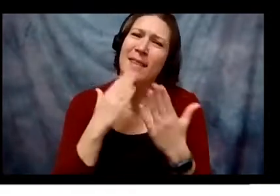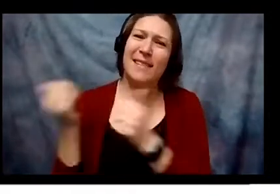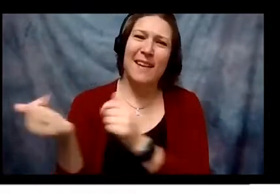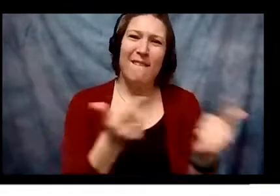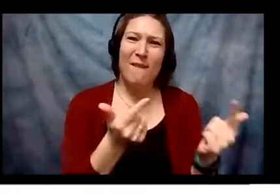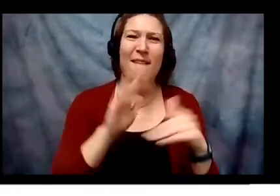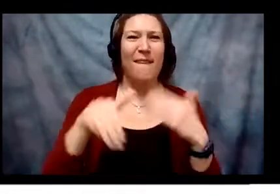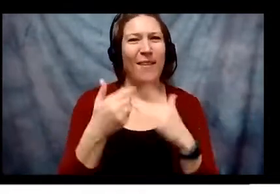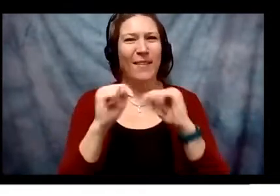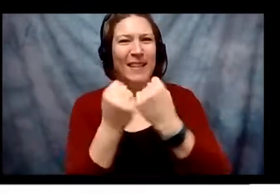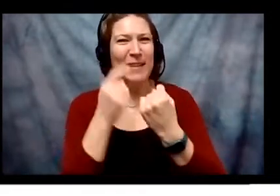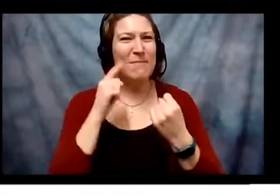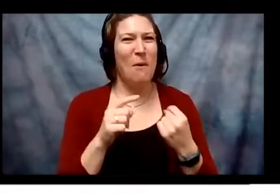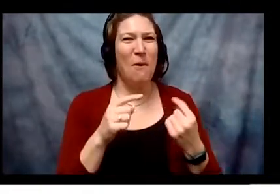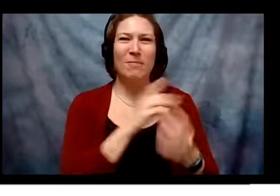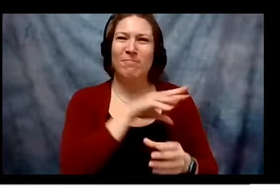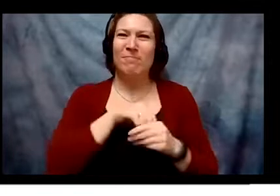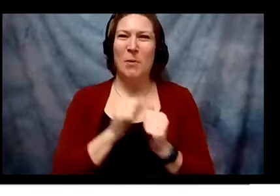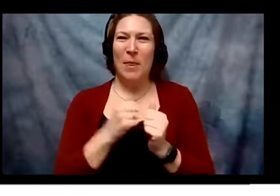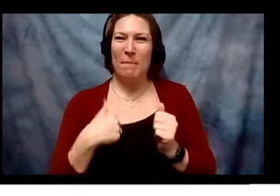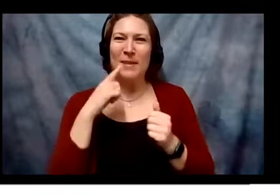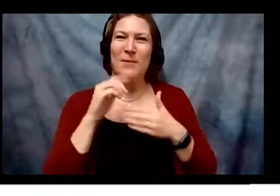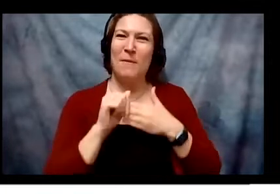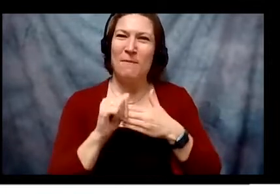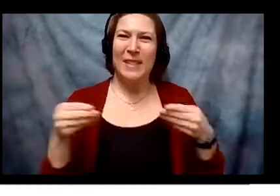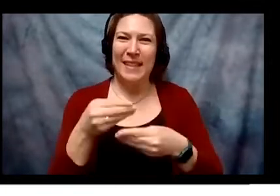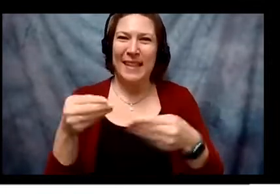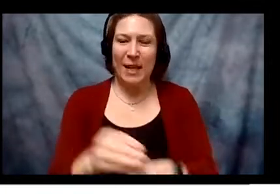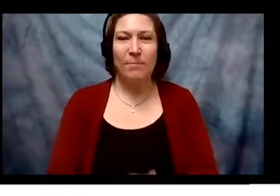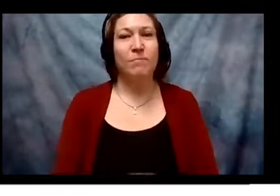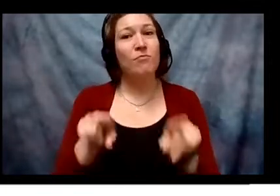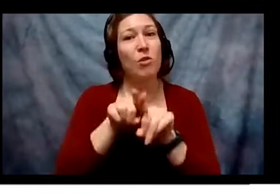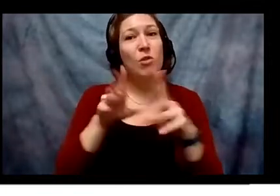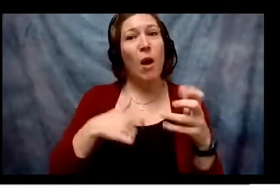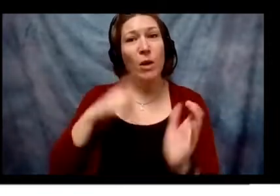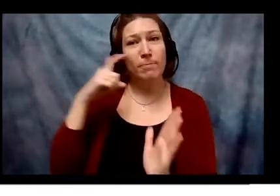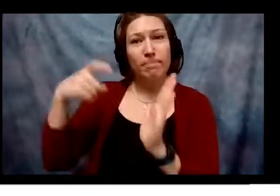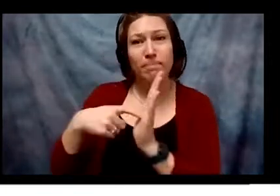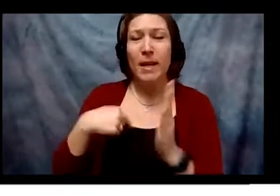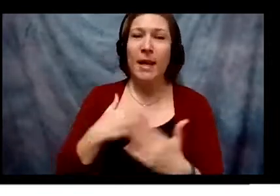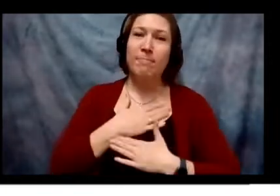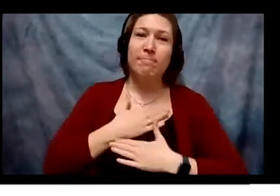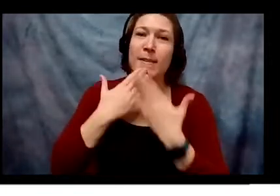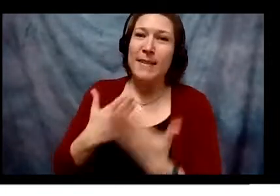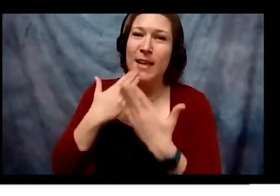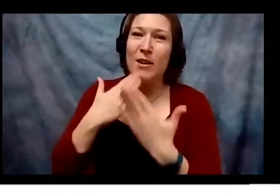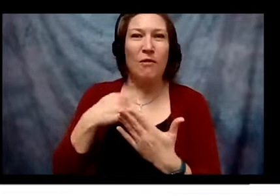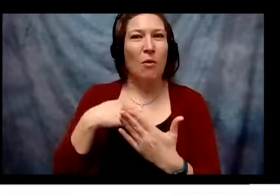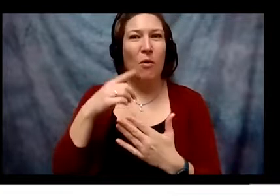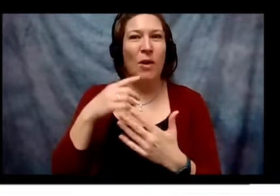for facilitating with me. I'd also like to give a shout out and sincere thanks to the most awesome Minnesota